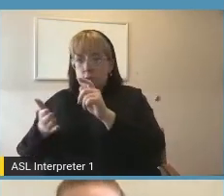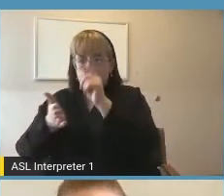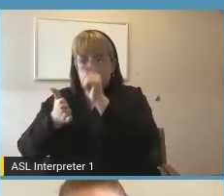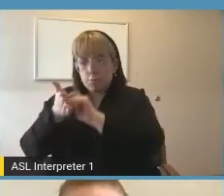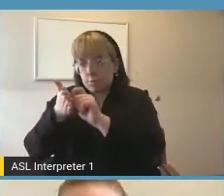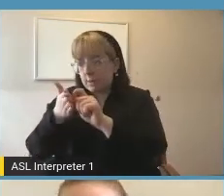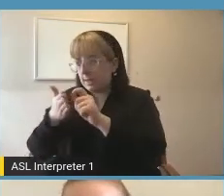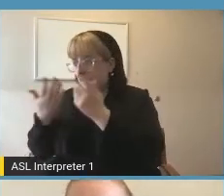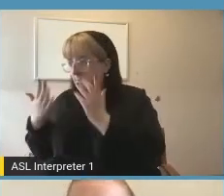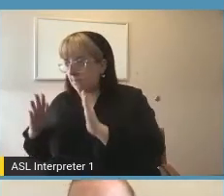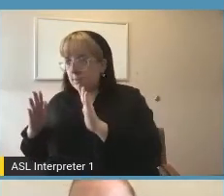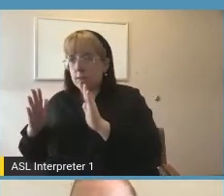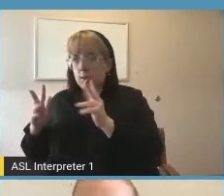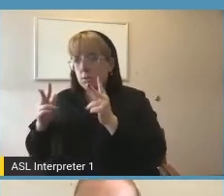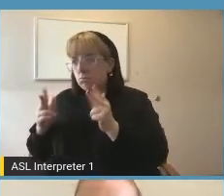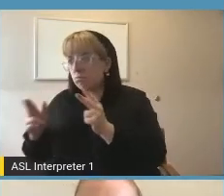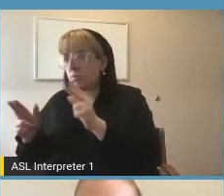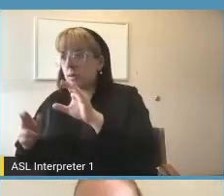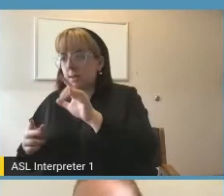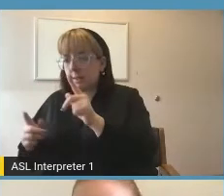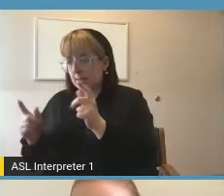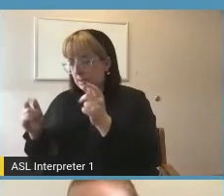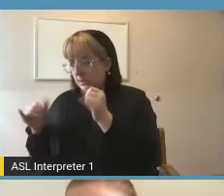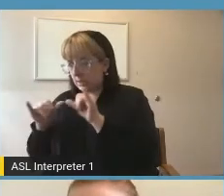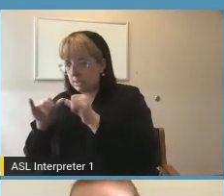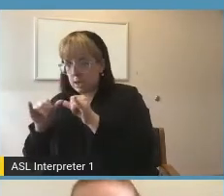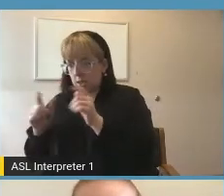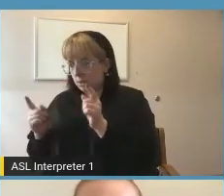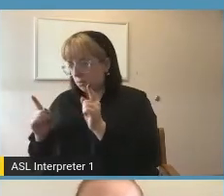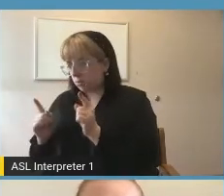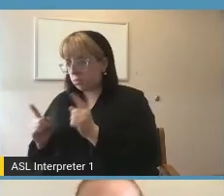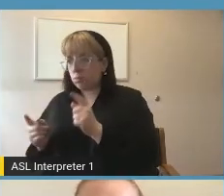it they've got the clips the size they want and they have marked notes and then they say